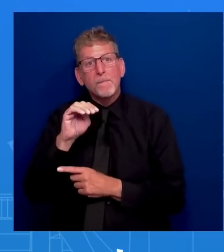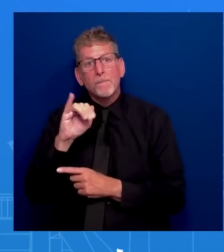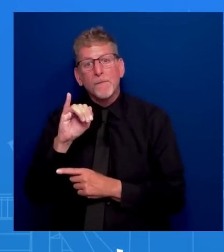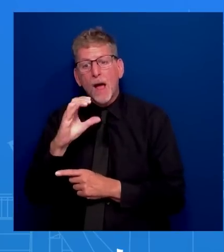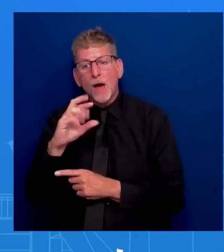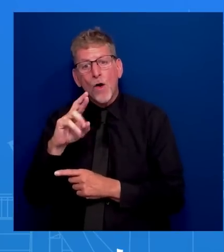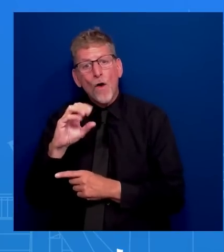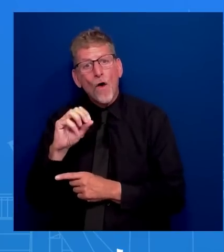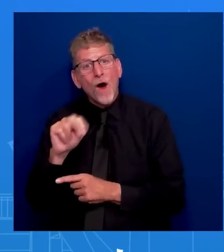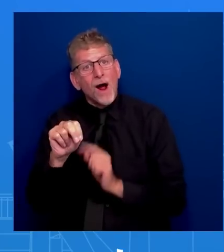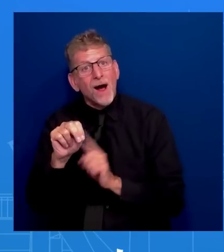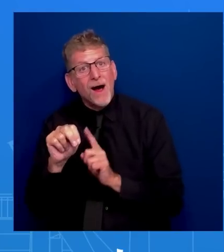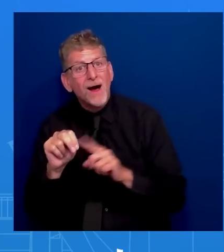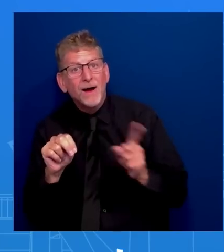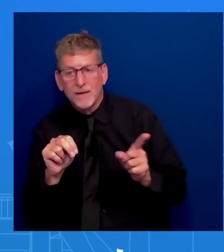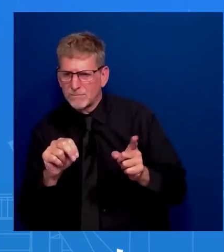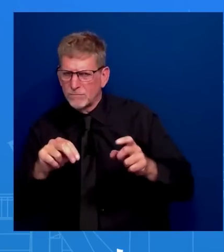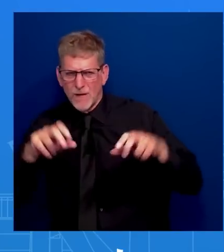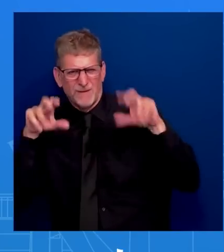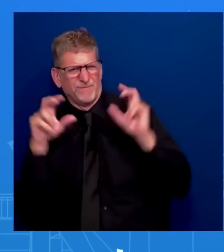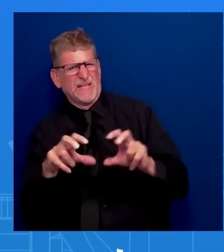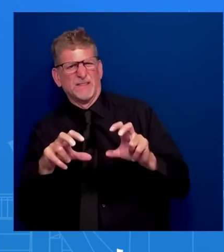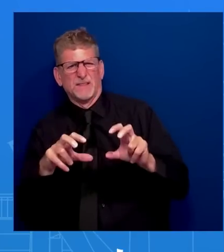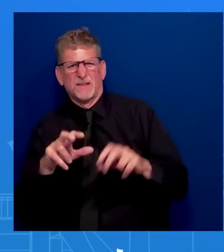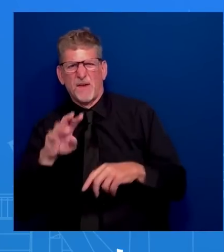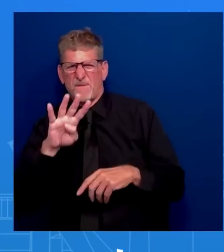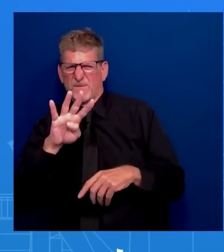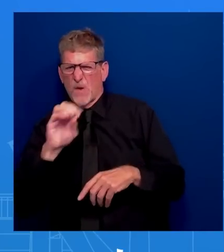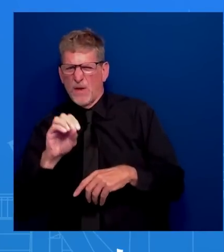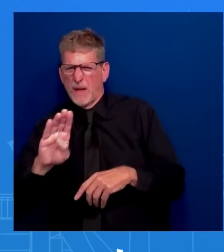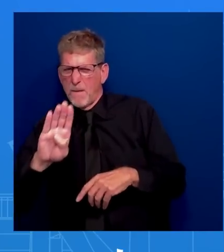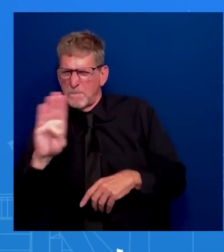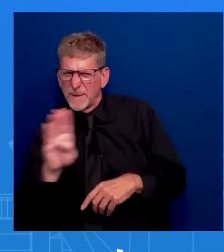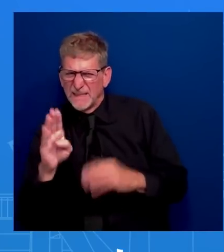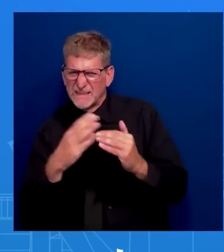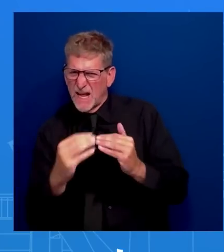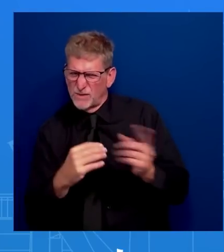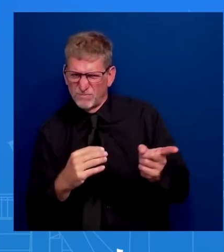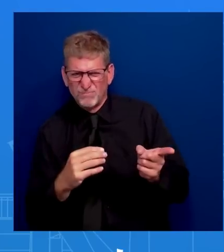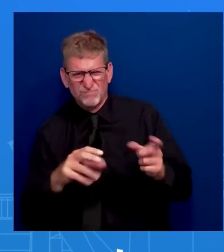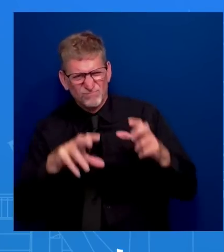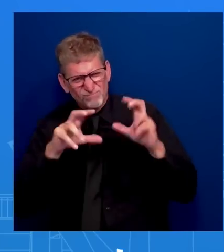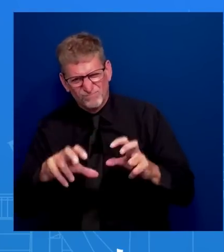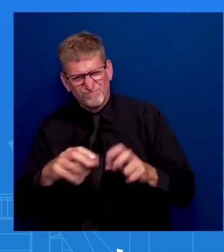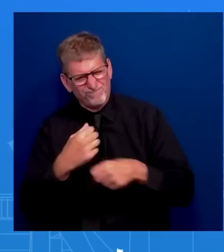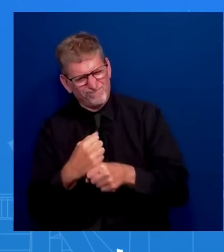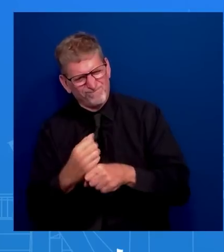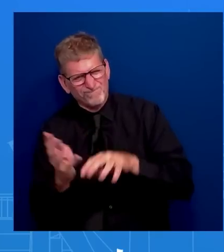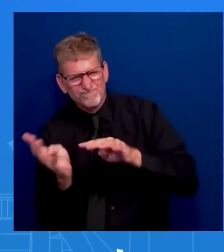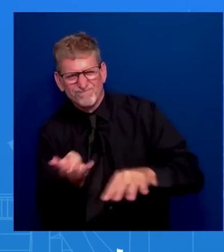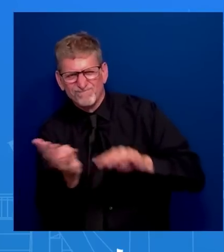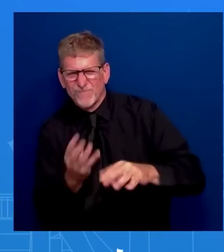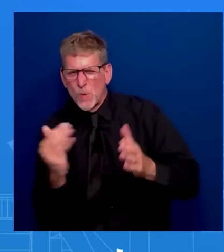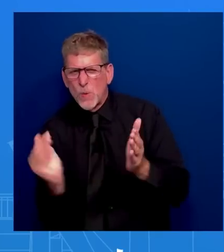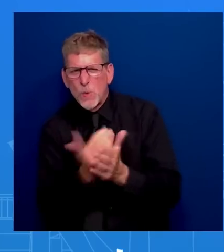which will create up to 40,000 new jobs. And Qualcomm and GlobalFoundries are announcing a new partnership,